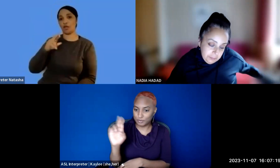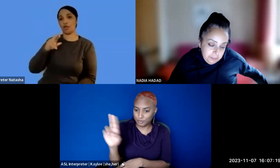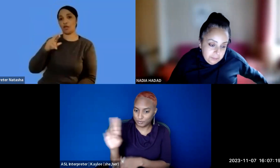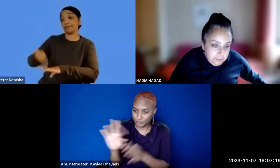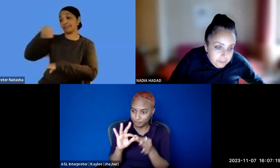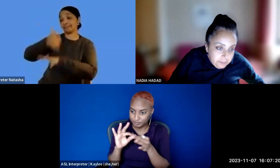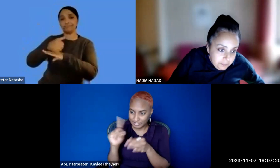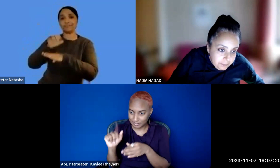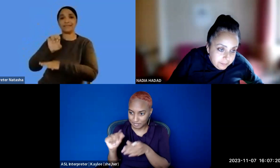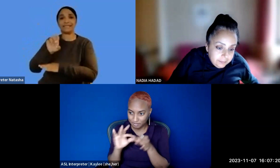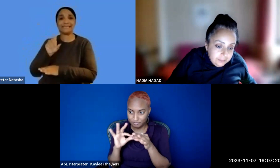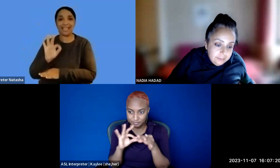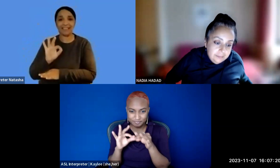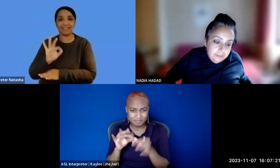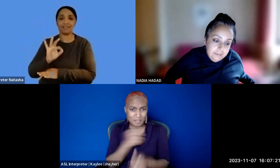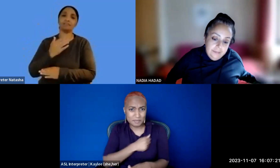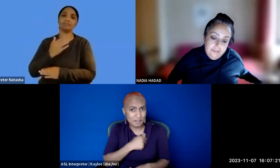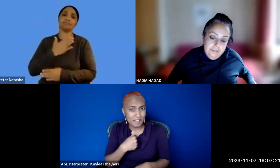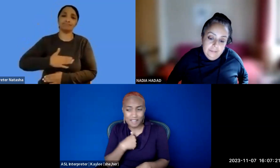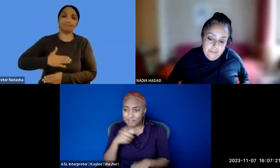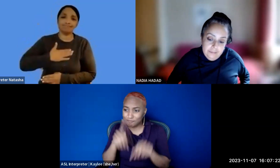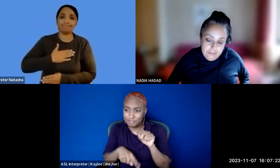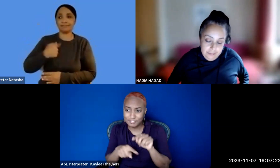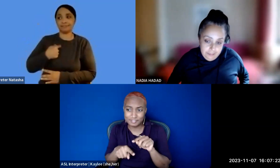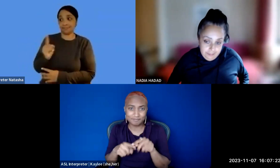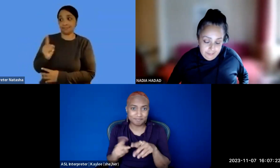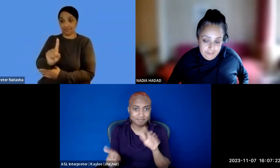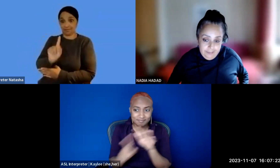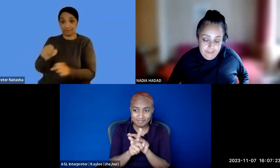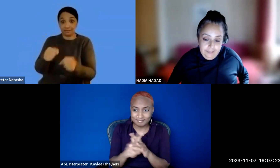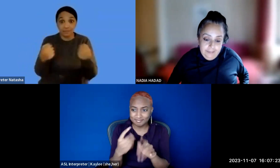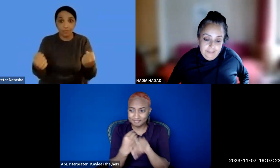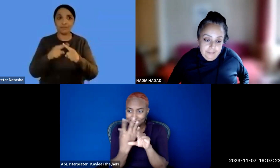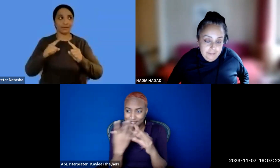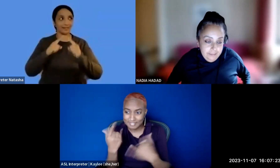I'm happy that technology allows us to communicate with each other